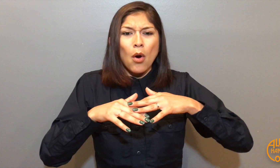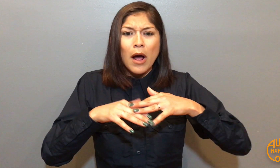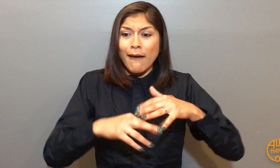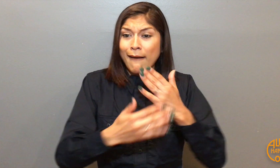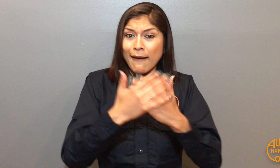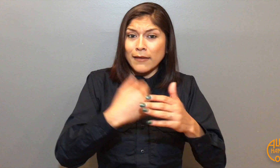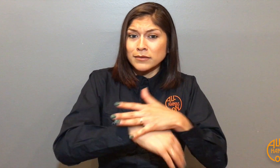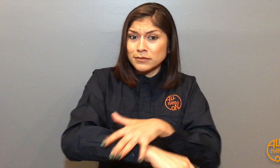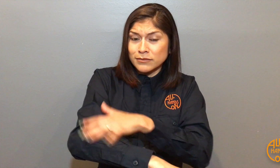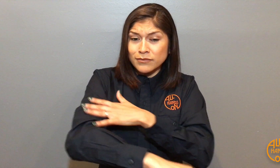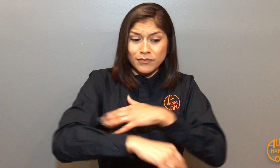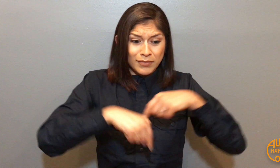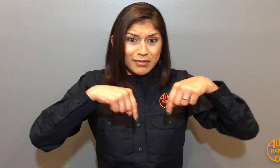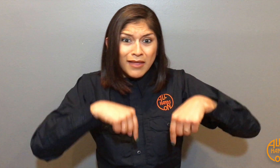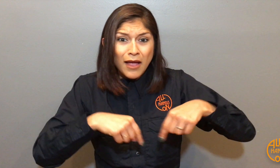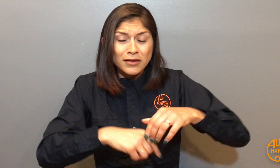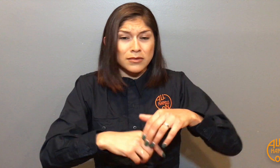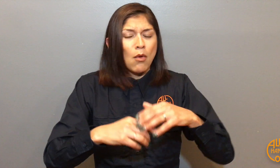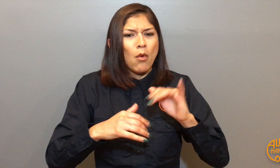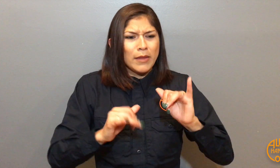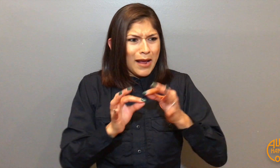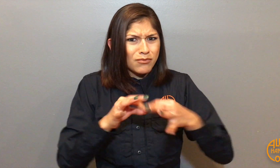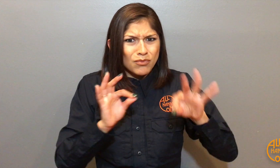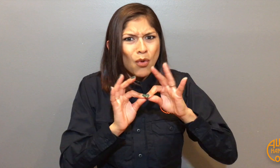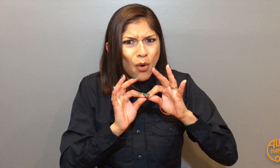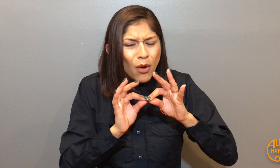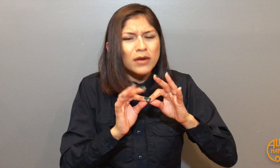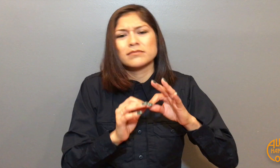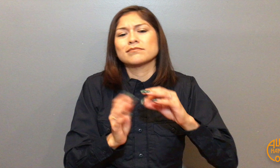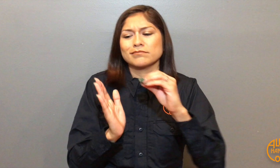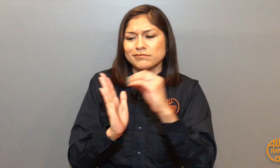those parts of your body to your toes and to your fingertips so it would